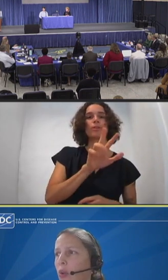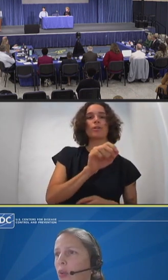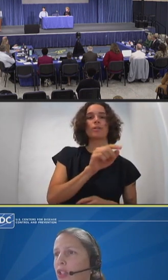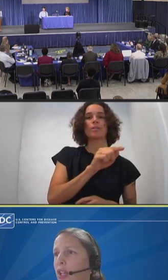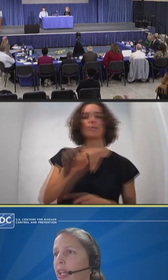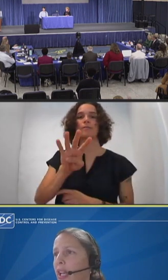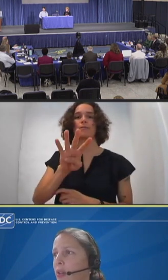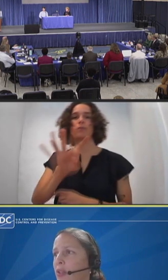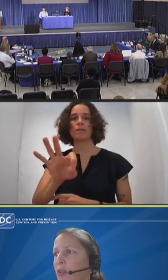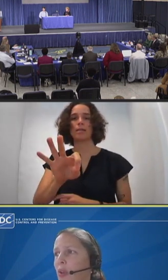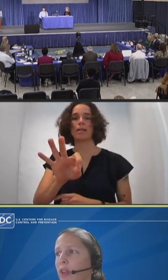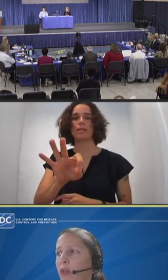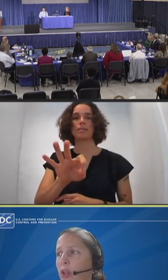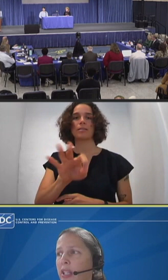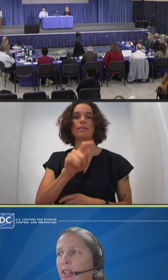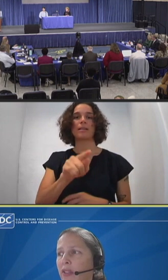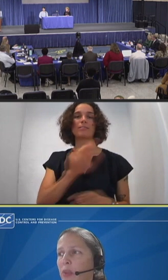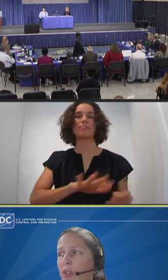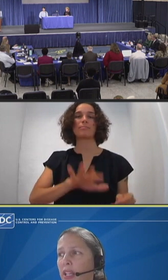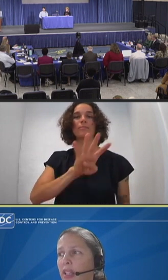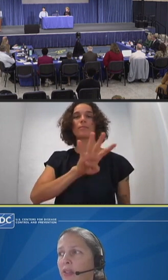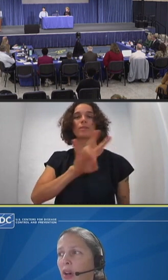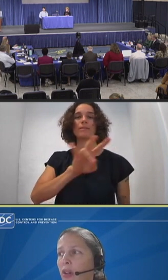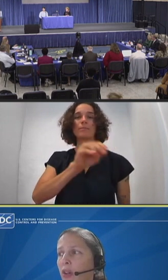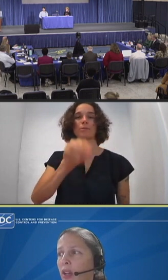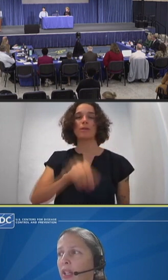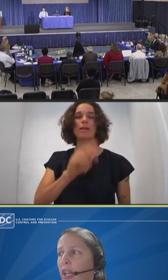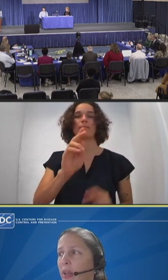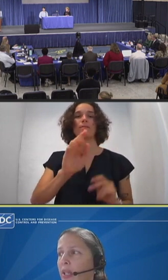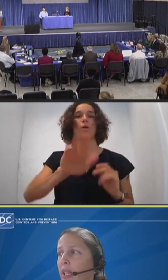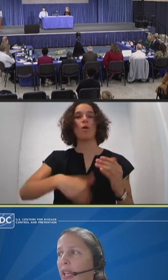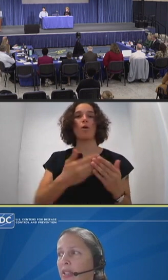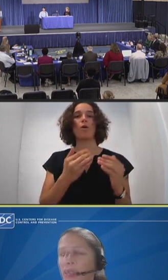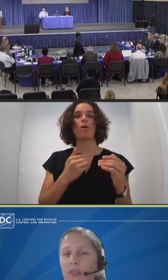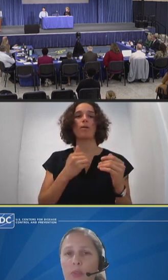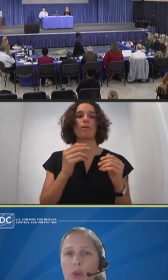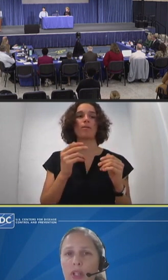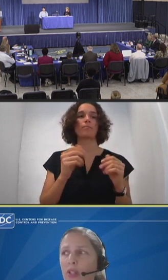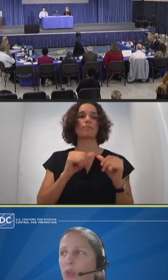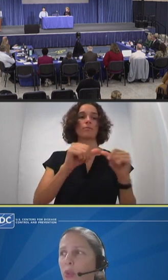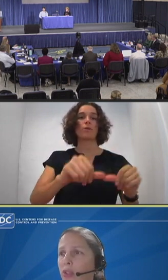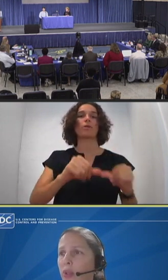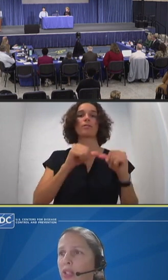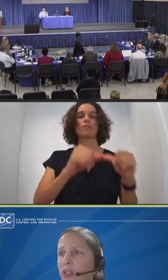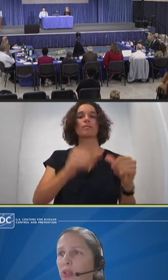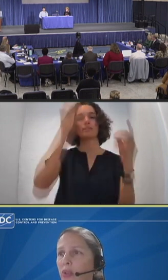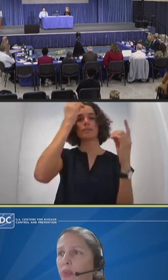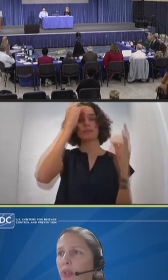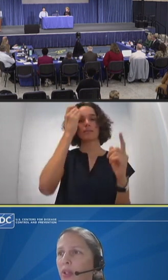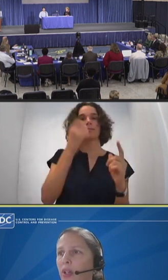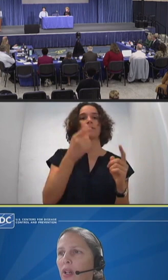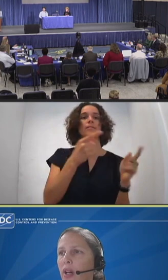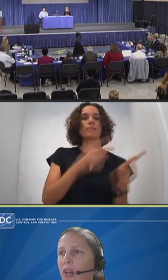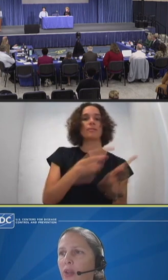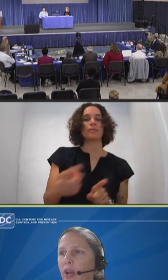which accounts for 47 percent of all chronic hep B cases reported in 2022. On the right,